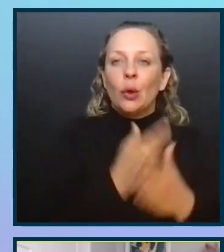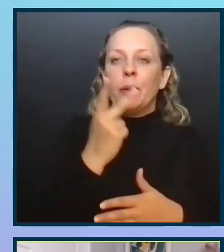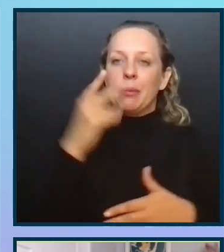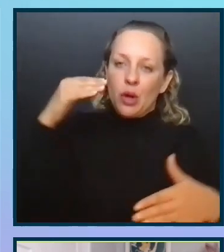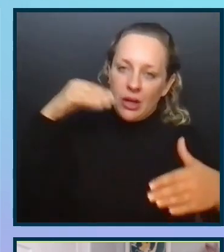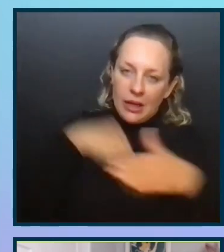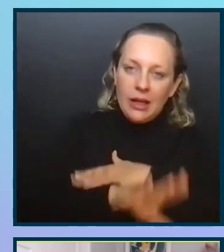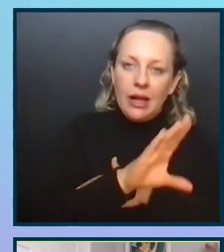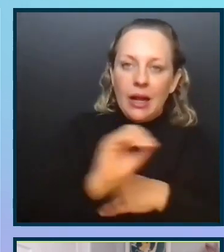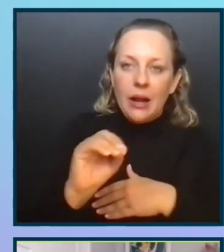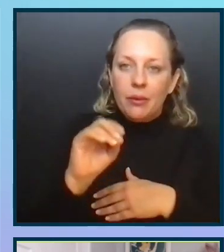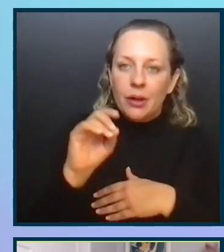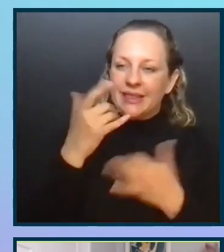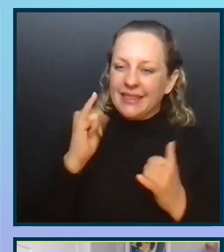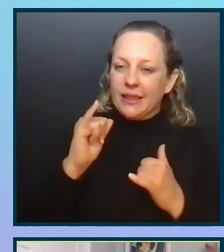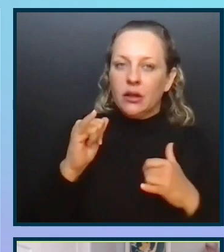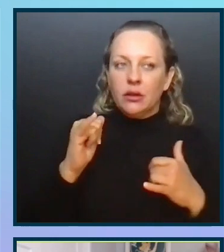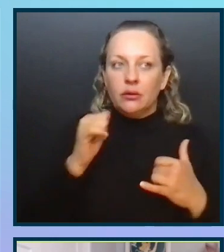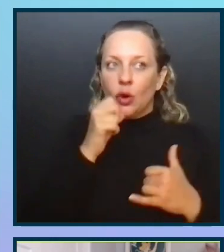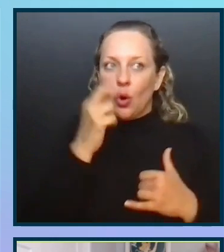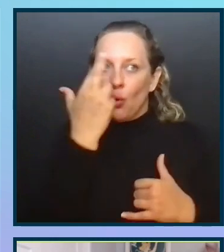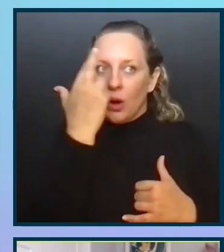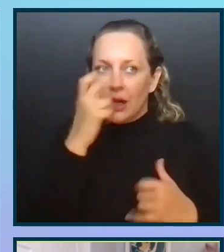who need to be educated and brought into the fold.